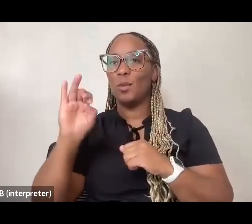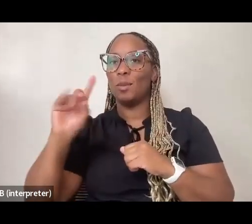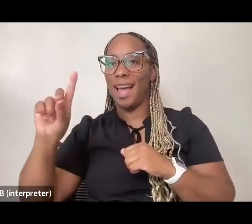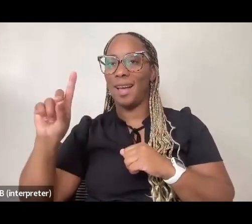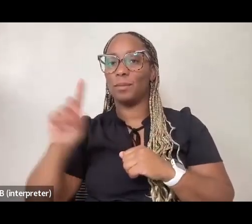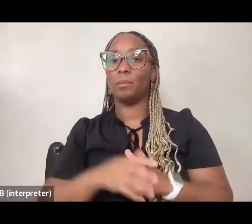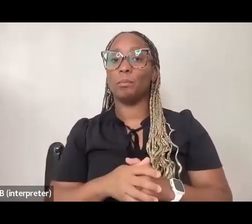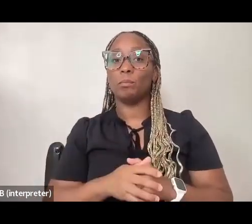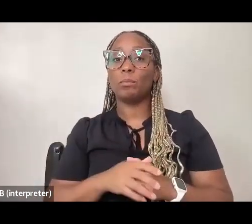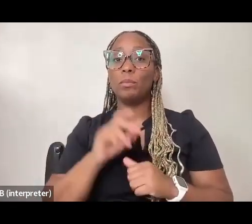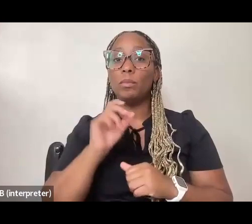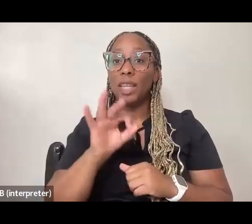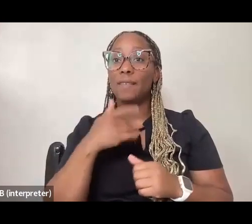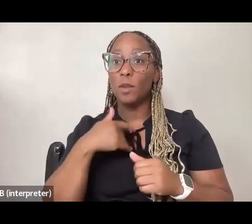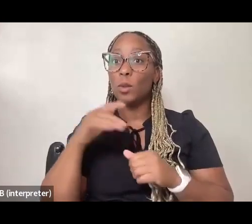If you have cloud recorded a meeting, you can access the